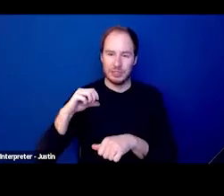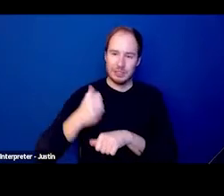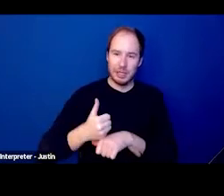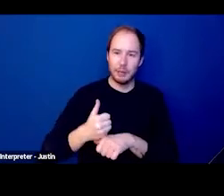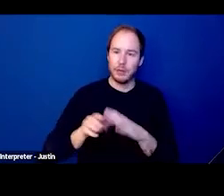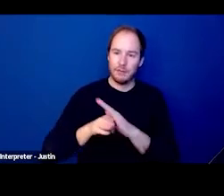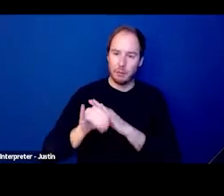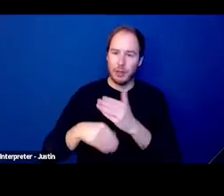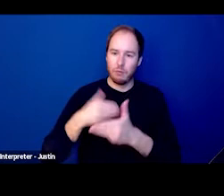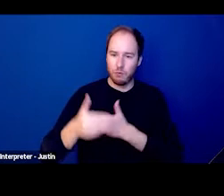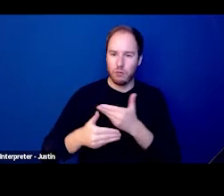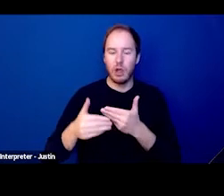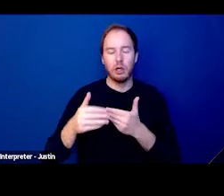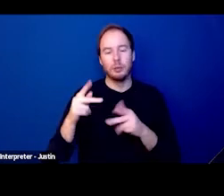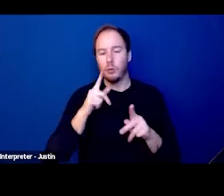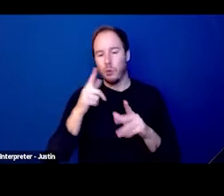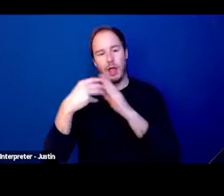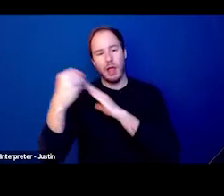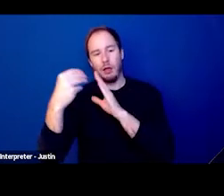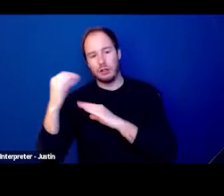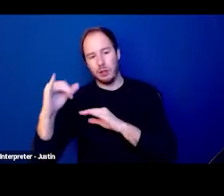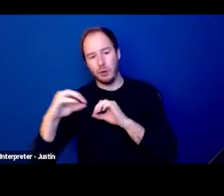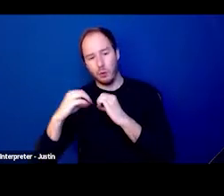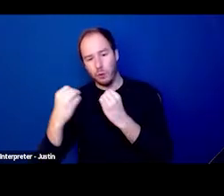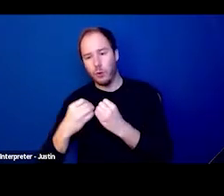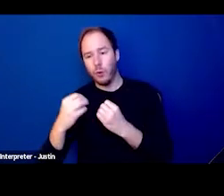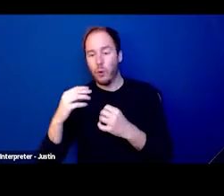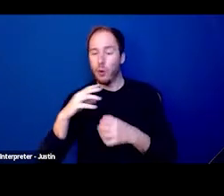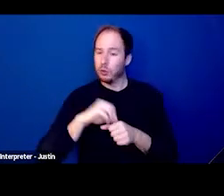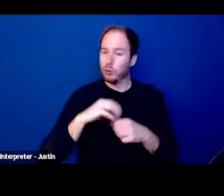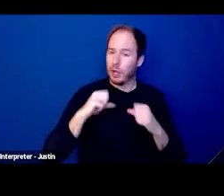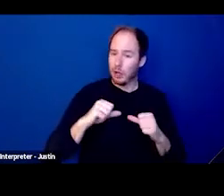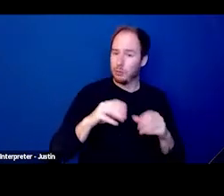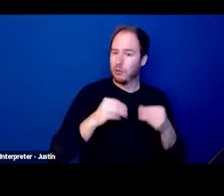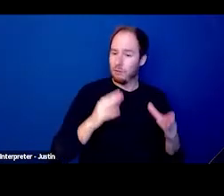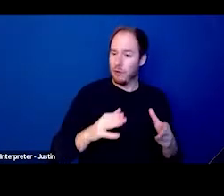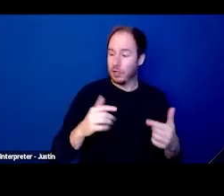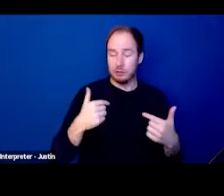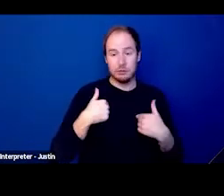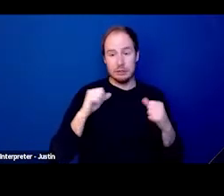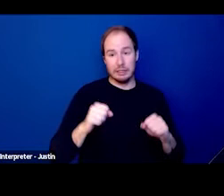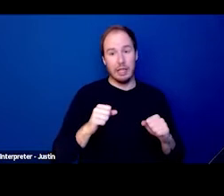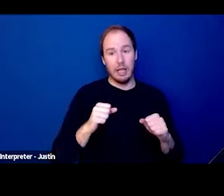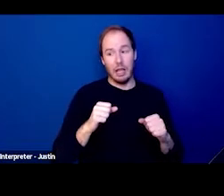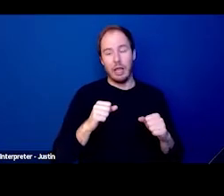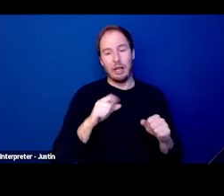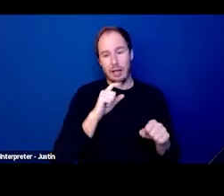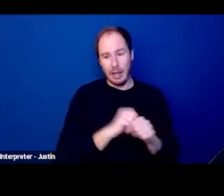Folks outside, or organizations outside, and including healthcare providers can actually administer assessments, you know, working with your CoC to set that up,